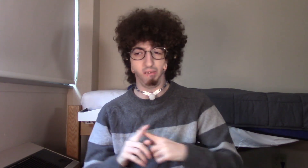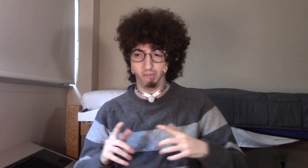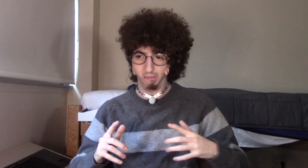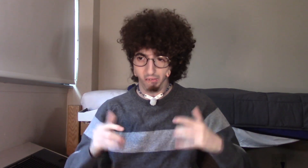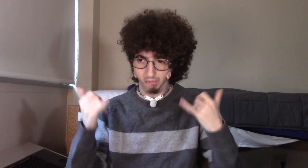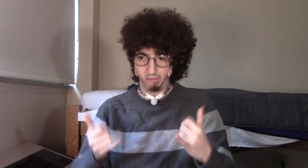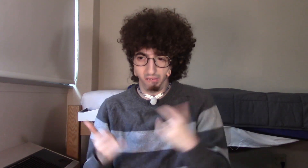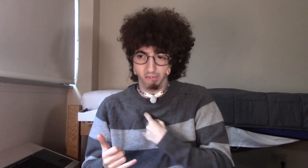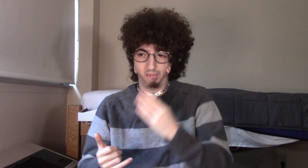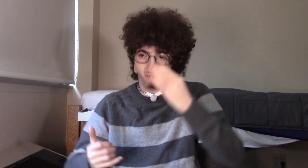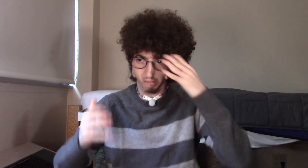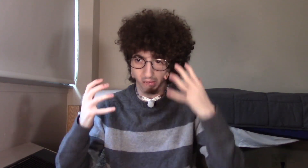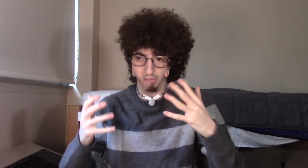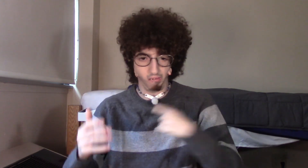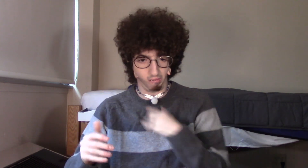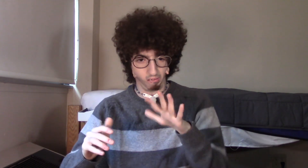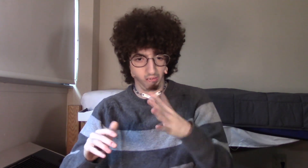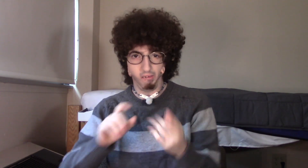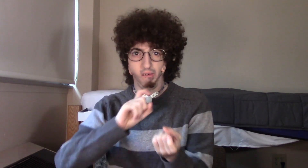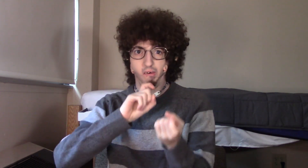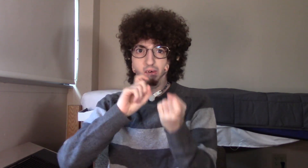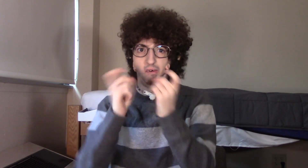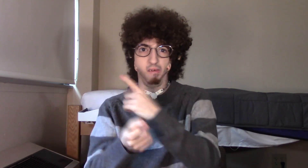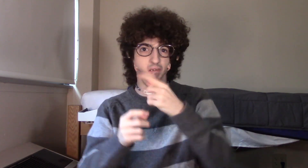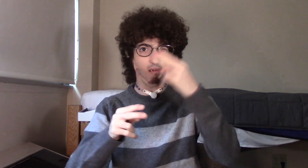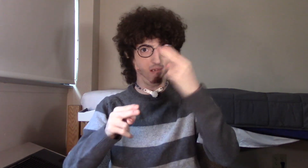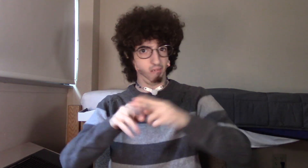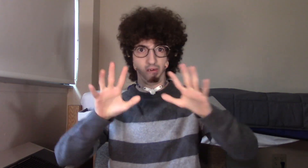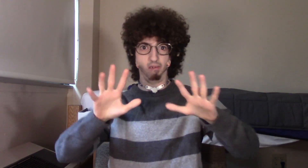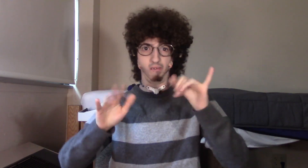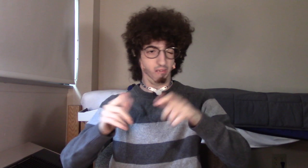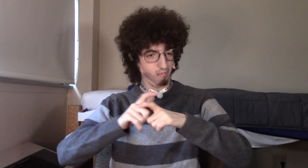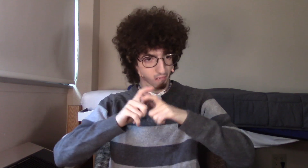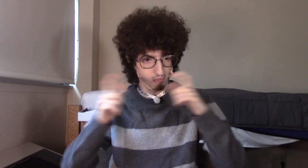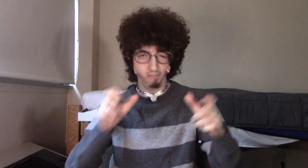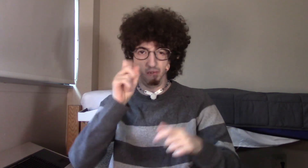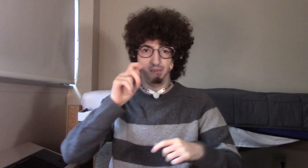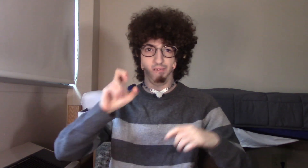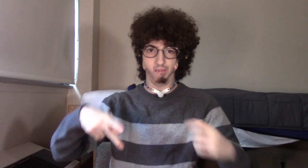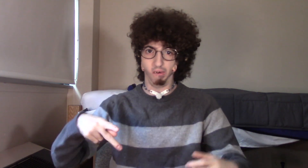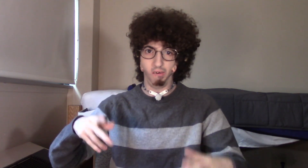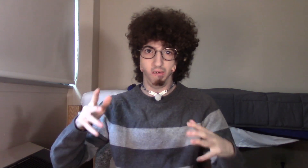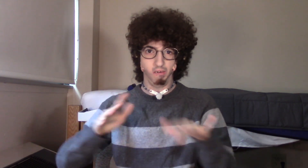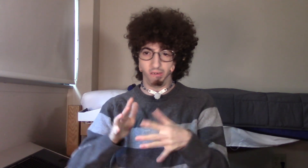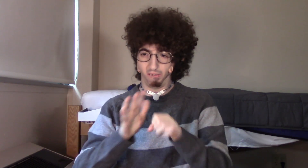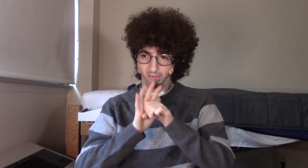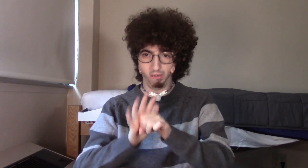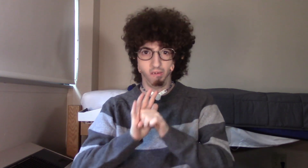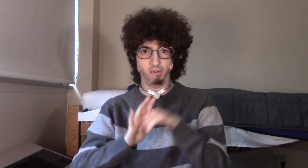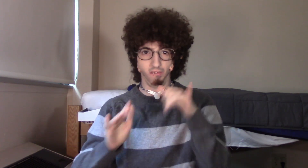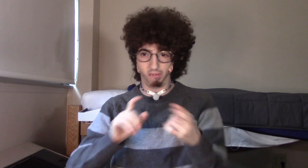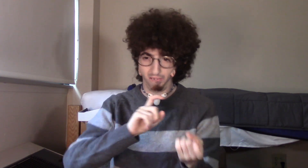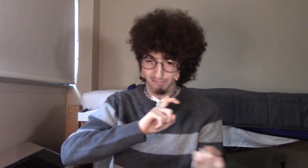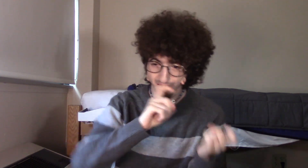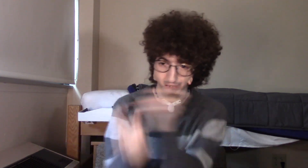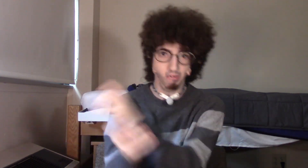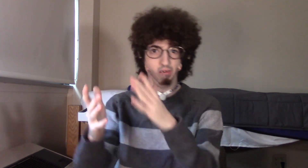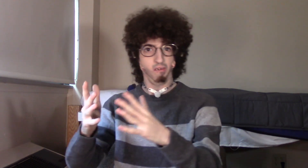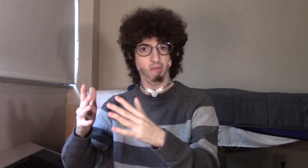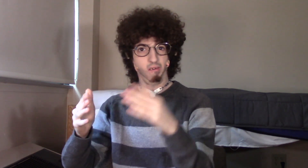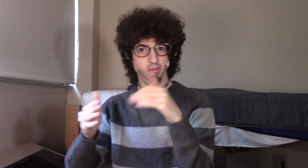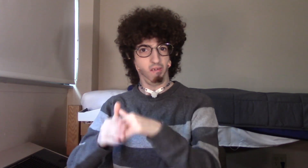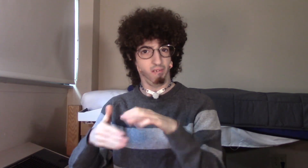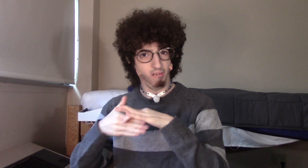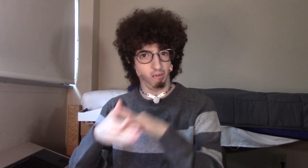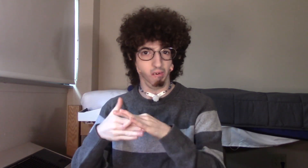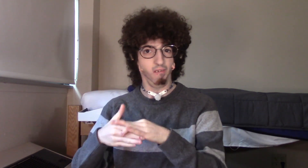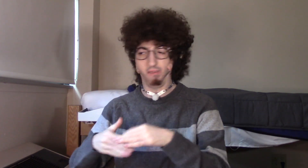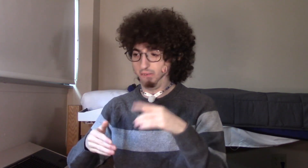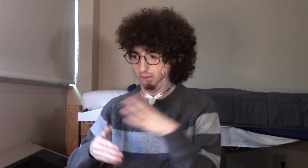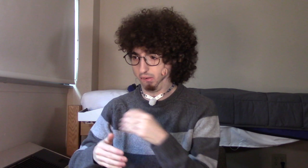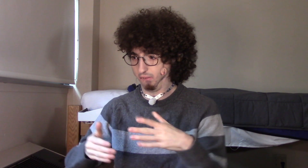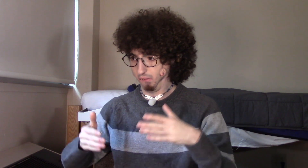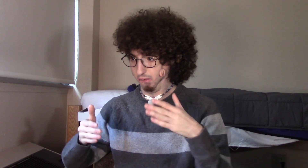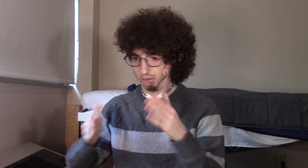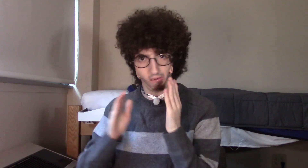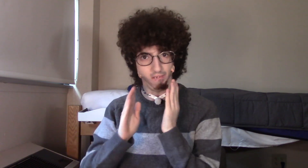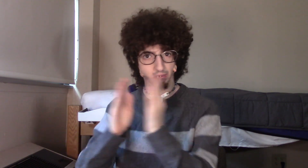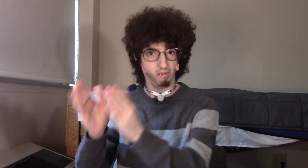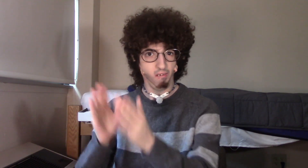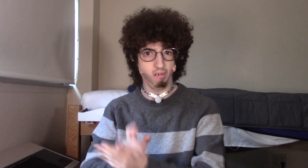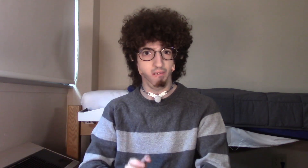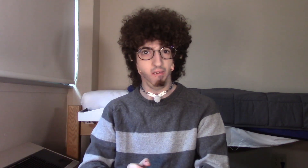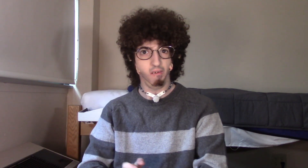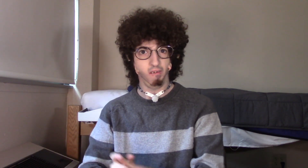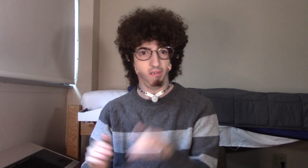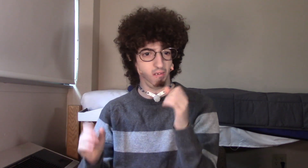But now I know. I changed the name, that was a huge step to symbolize that shift in content and direction